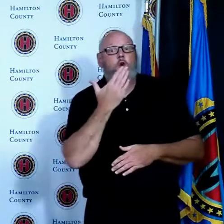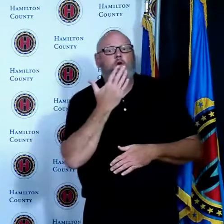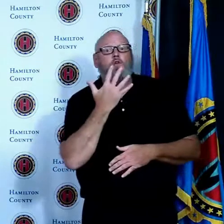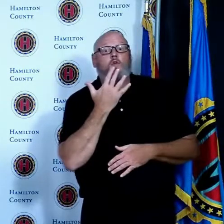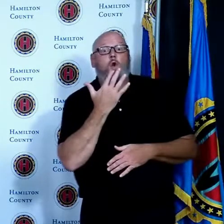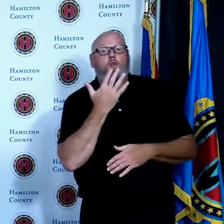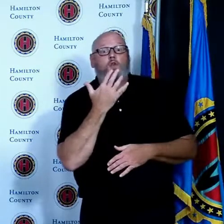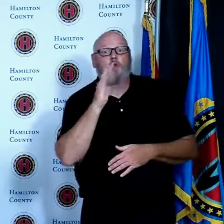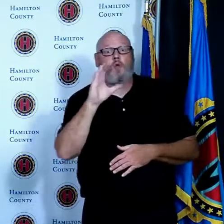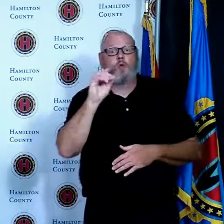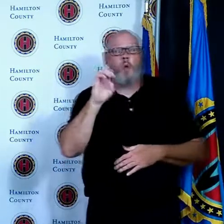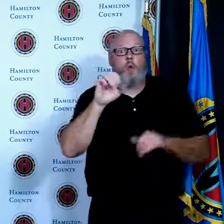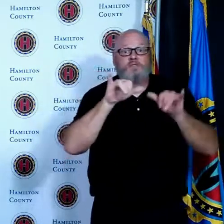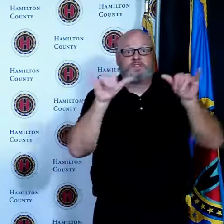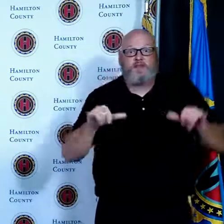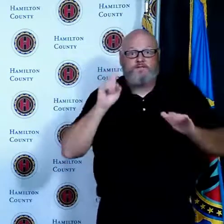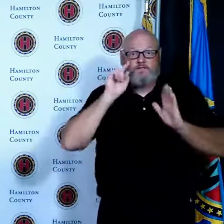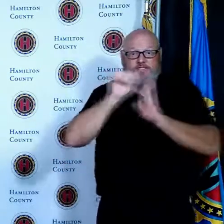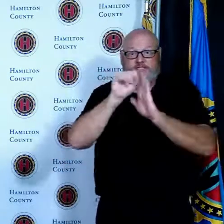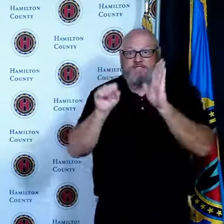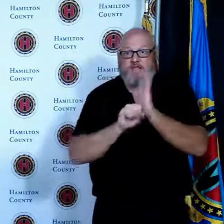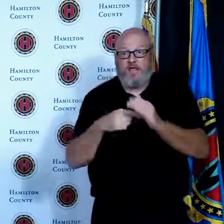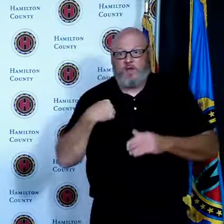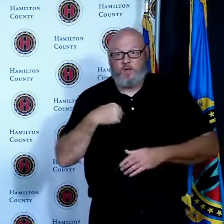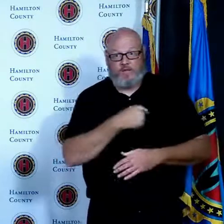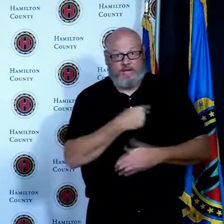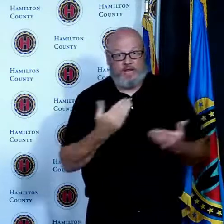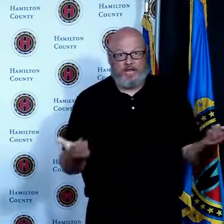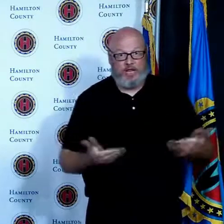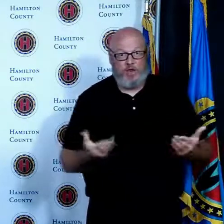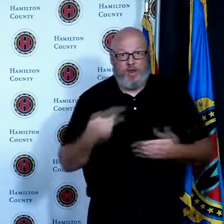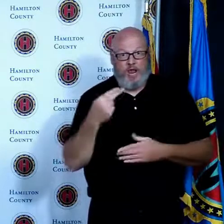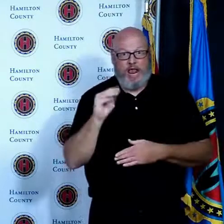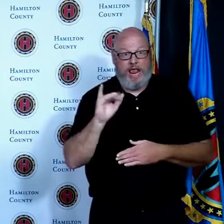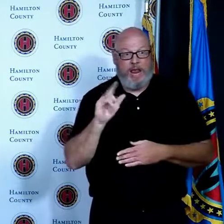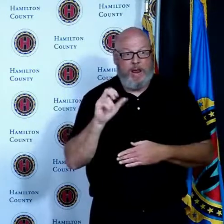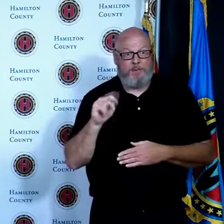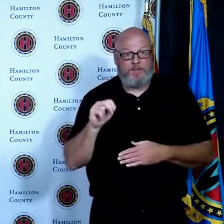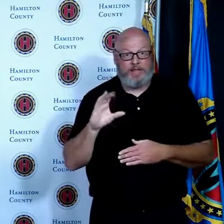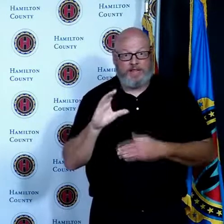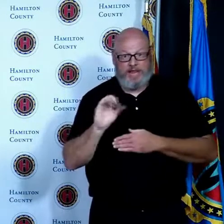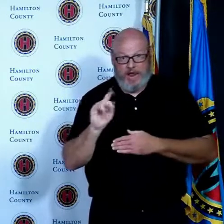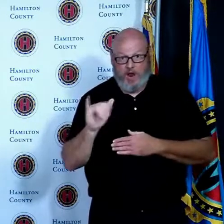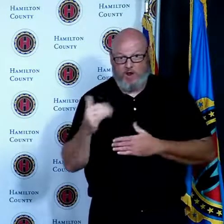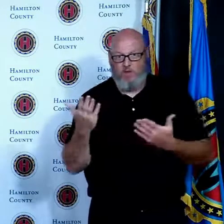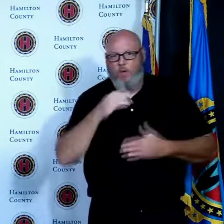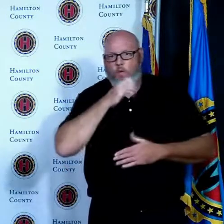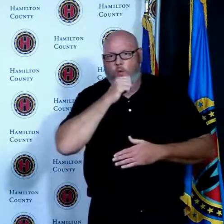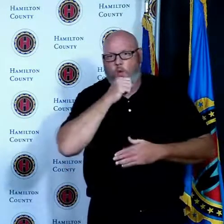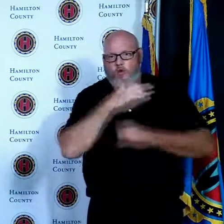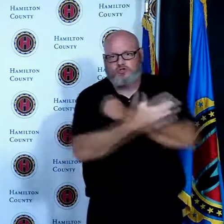and we know that while we're orange it's important to remember that it means that there is still increased exposure in sporadic